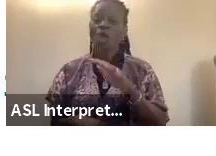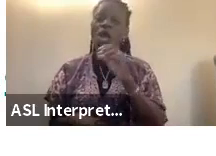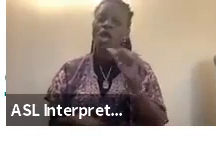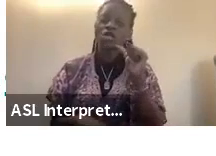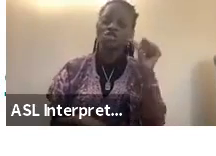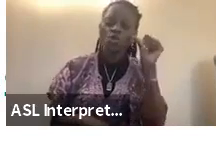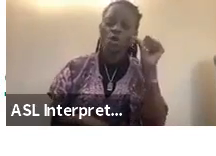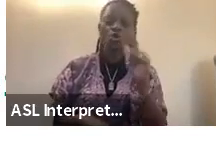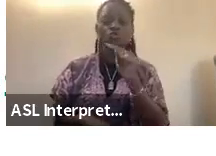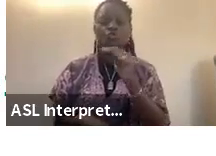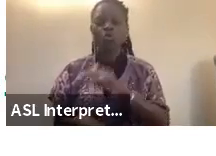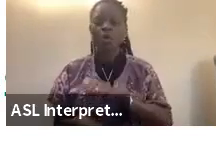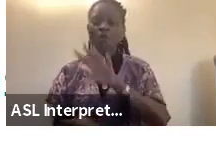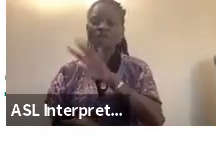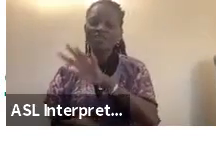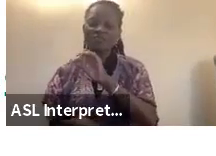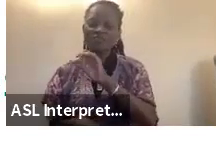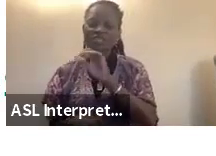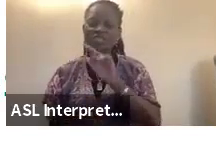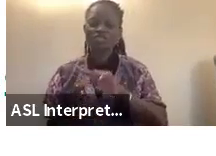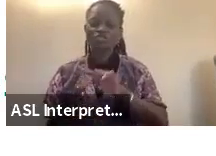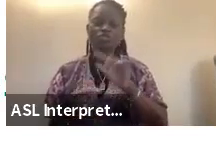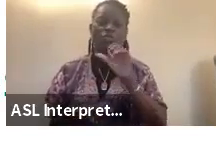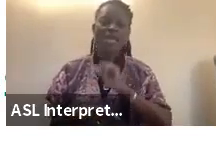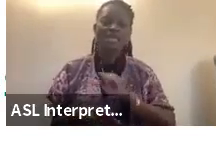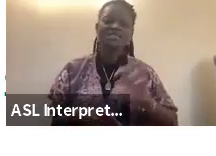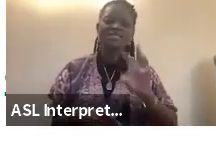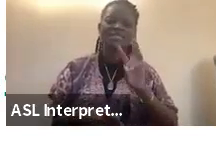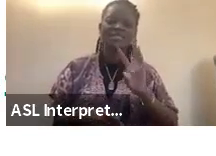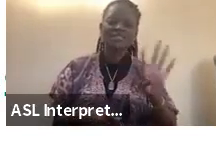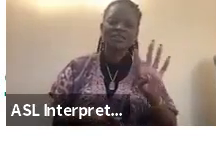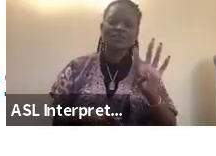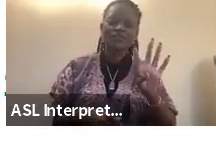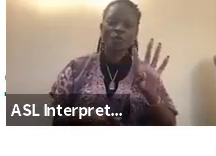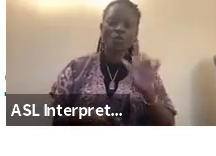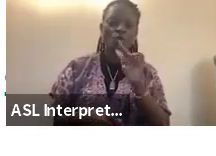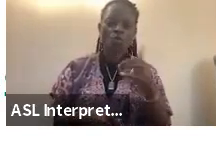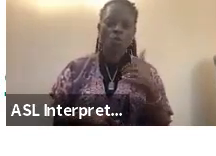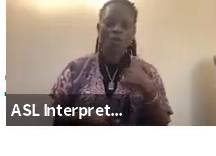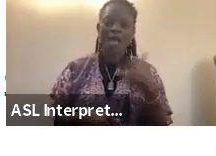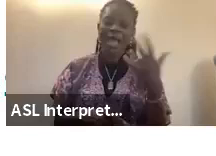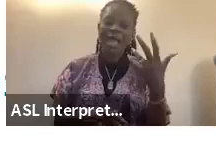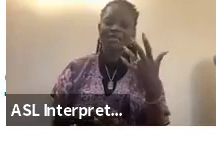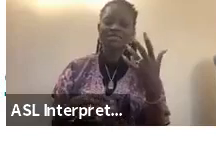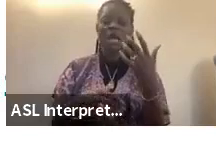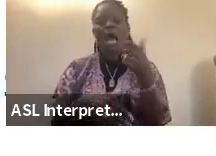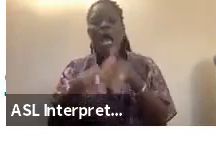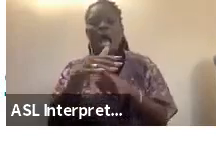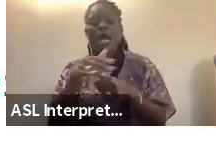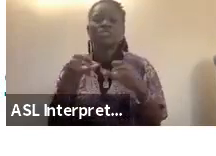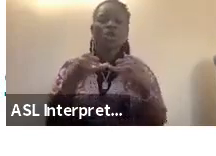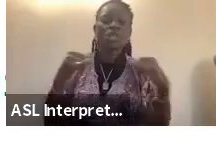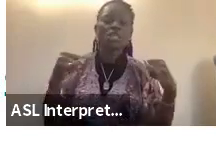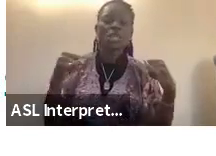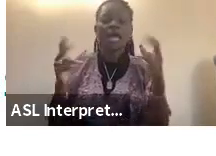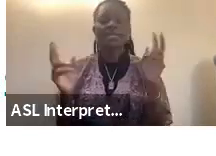comorbid conditions, and younger adults with comorbid conditions such as obesity, diabetes, and heart condition that may